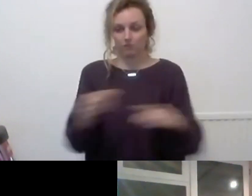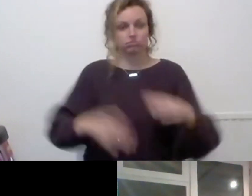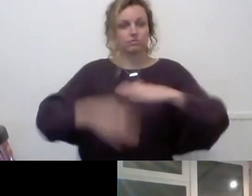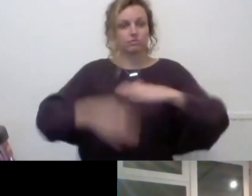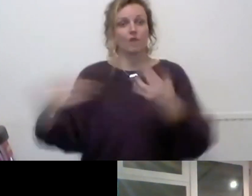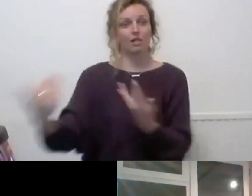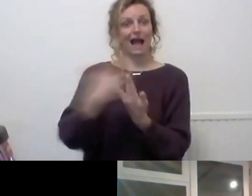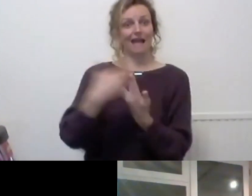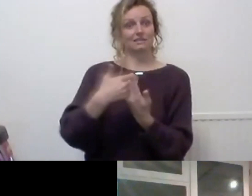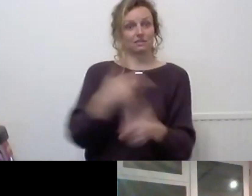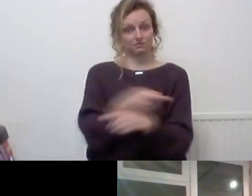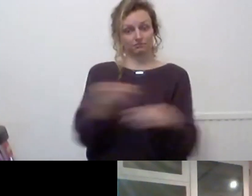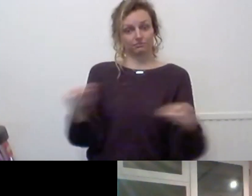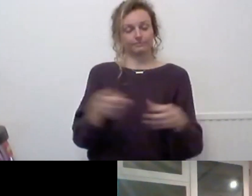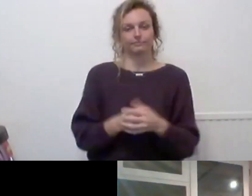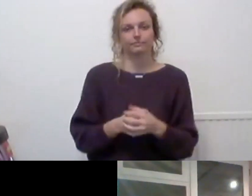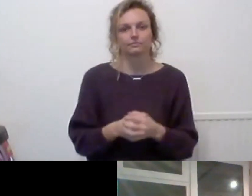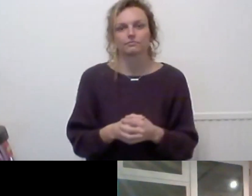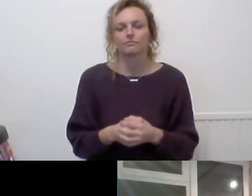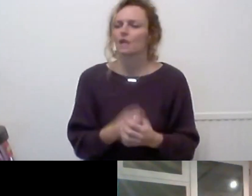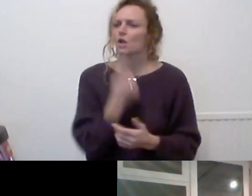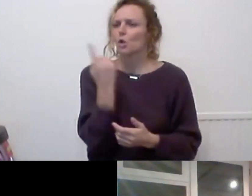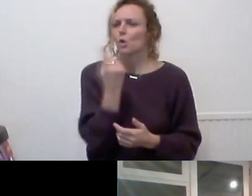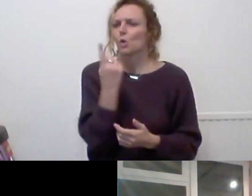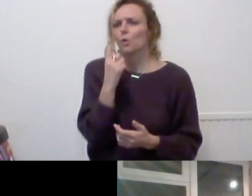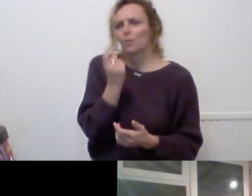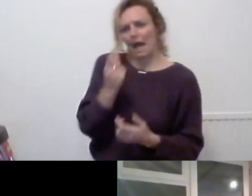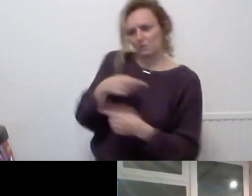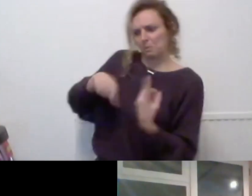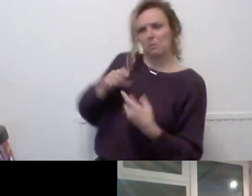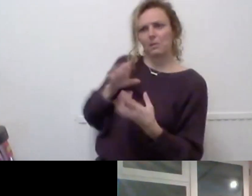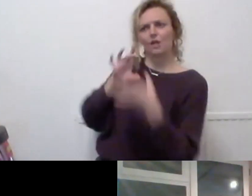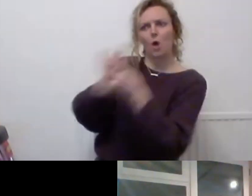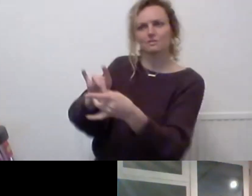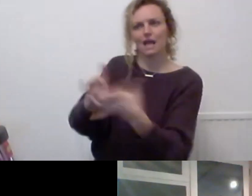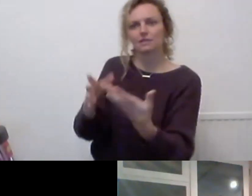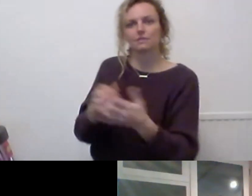And who people contacts Julie, so Mohammed doesn't know whether or not it'll be helpful for you to